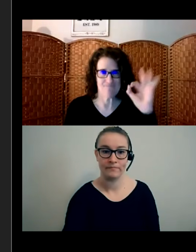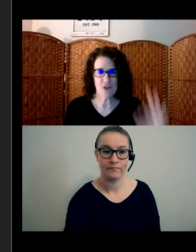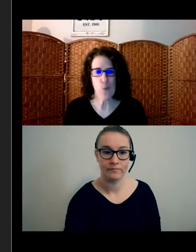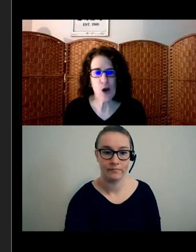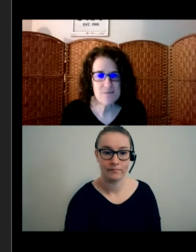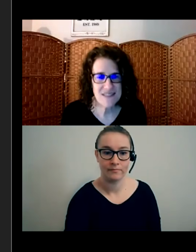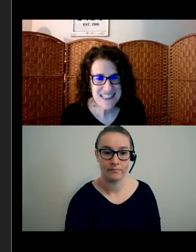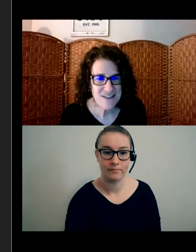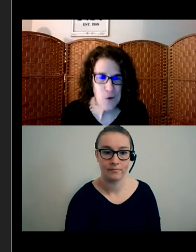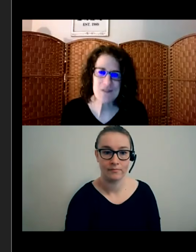You're welcome, Zsolt.